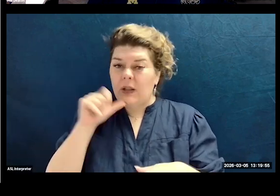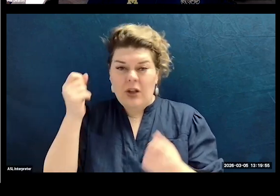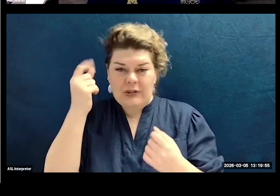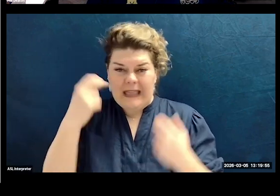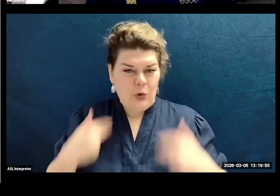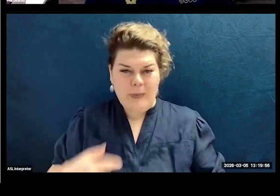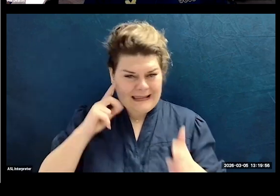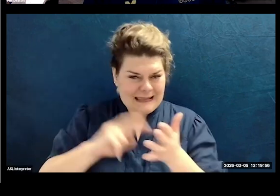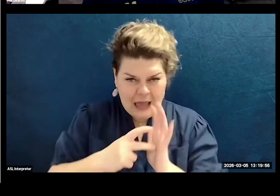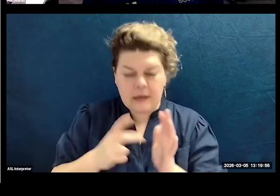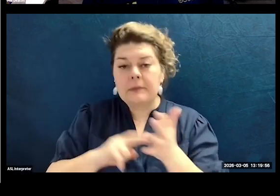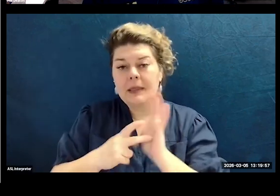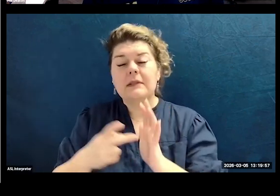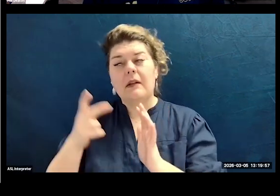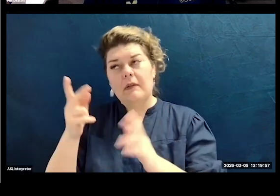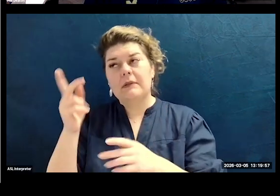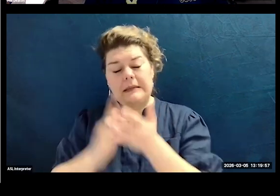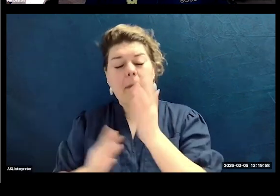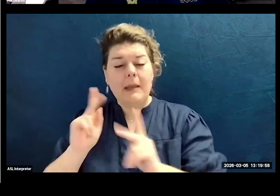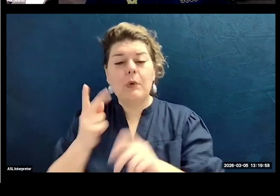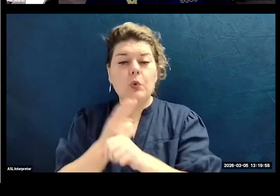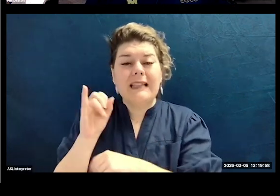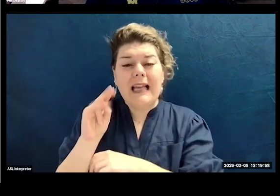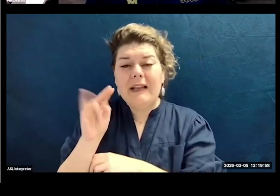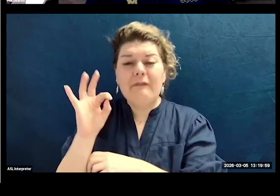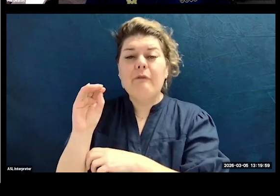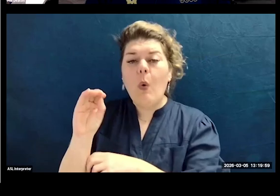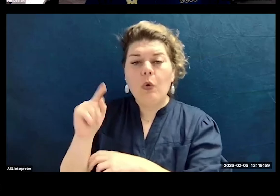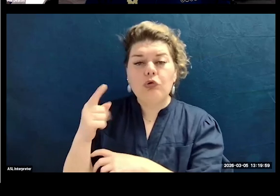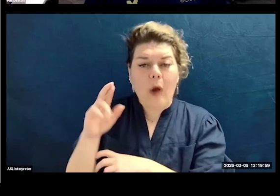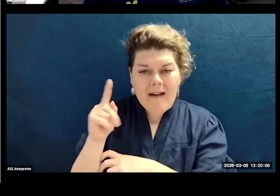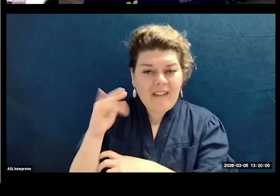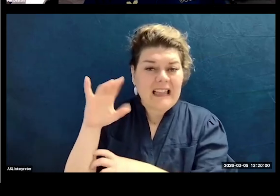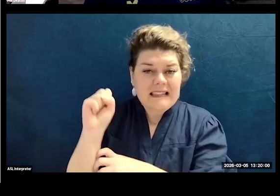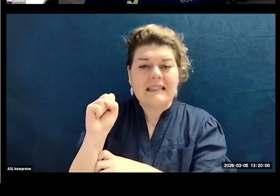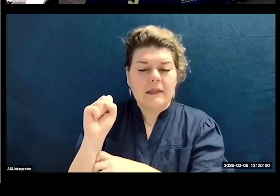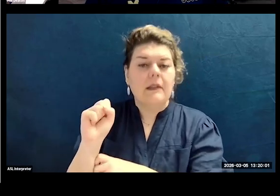We had a couple of folks talking about infographics that they create and publish and distribute as PDFs,